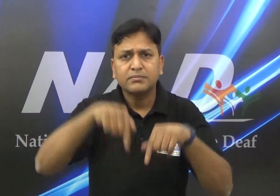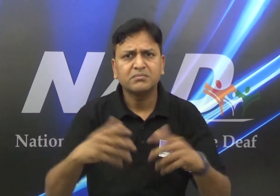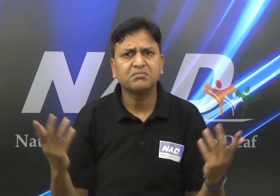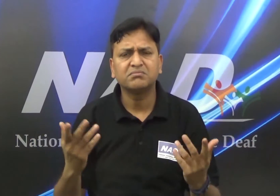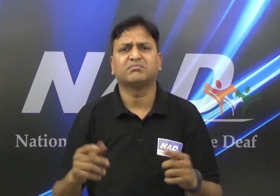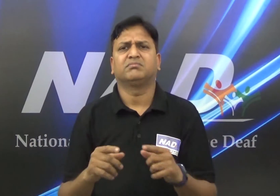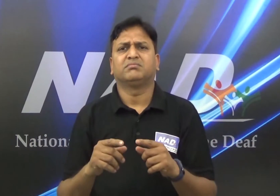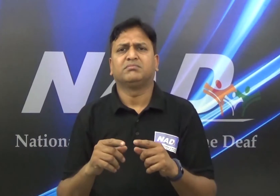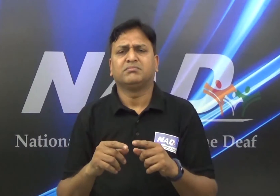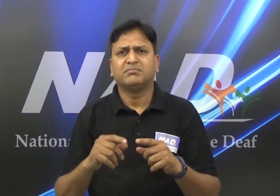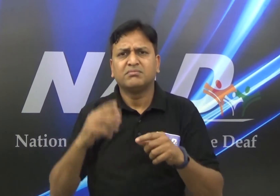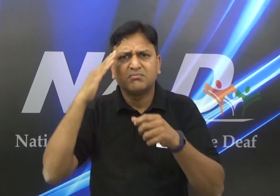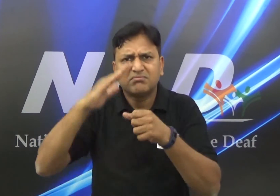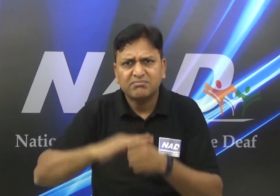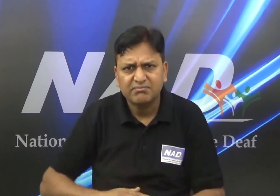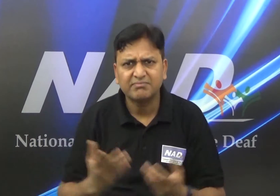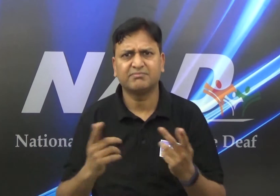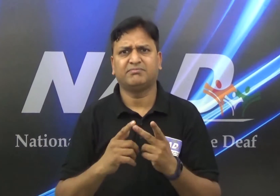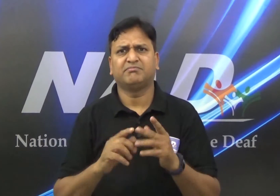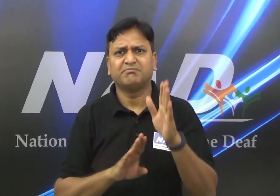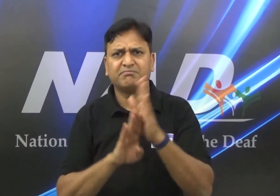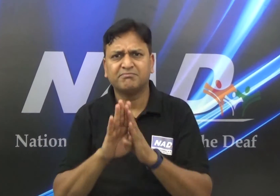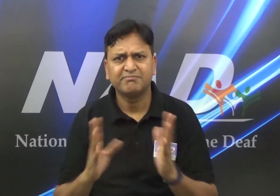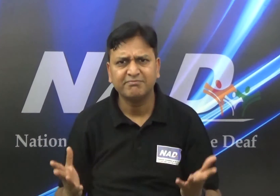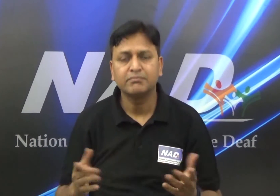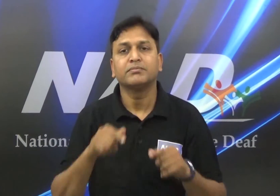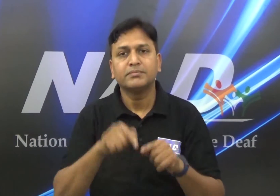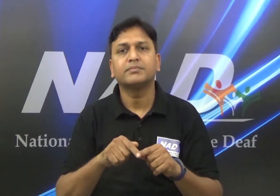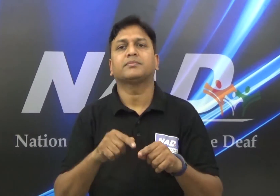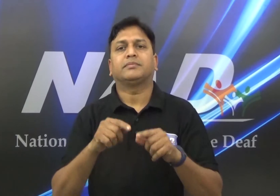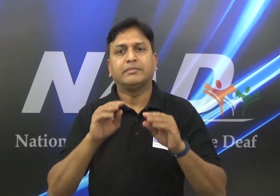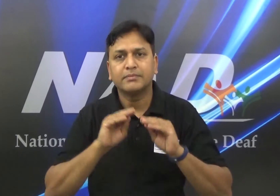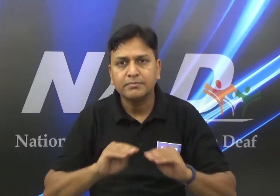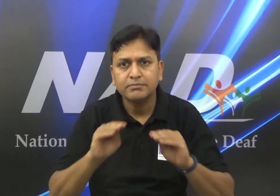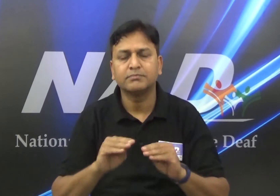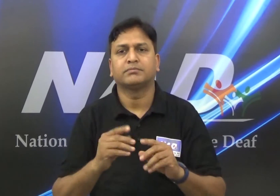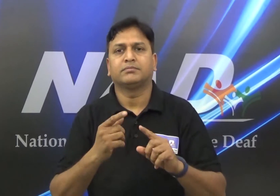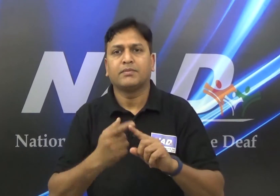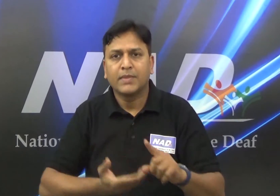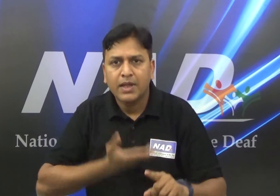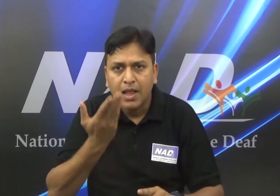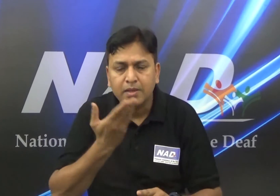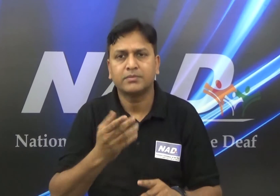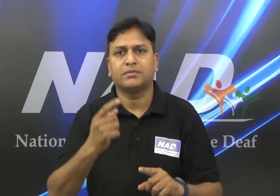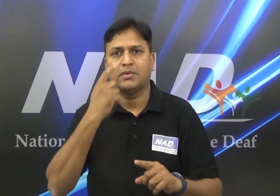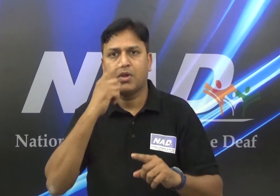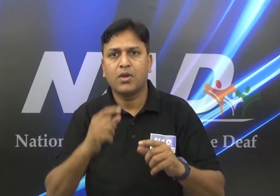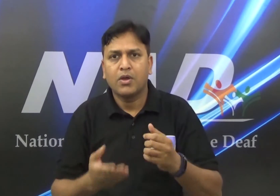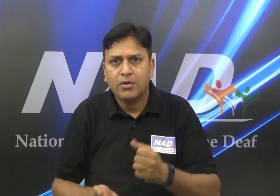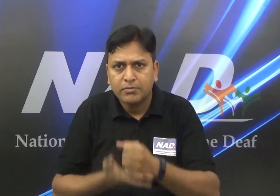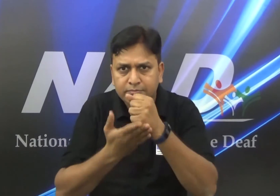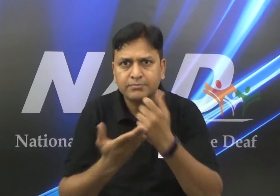participate and talk and train women who are discriminated and do not have development to help them know about women rights,